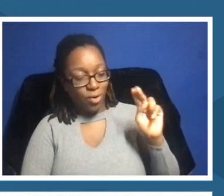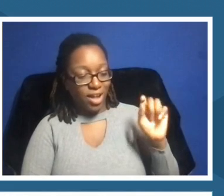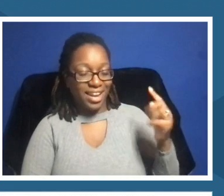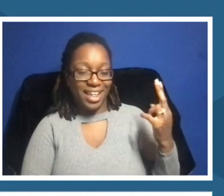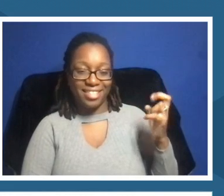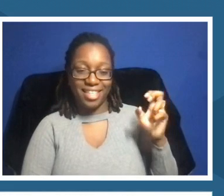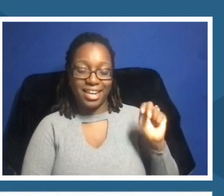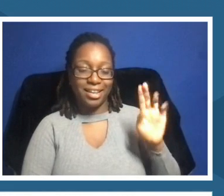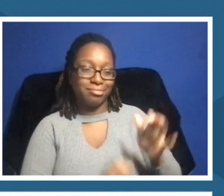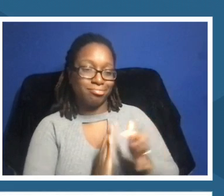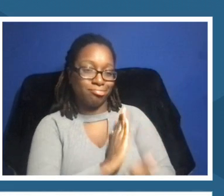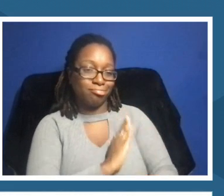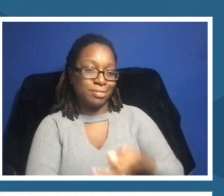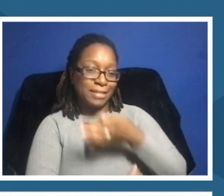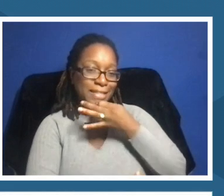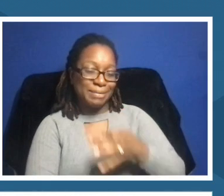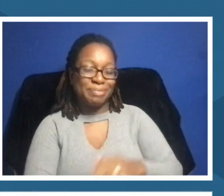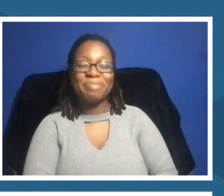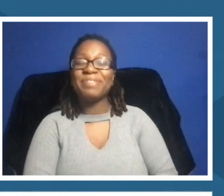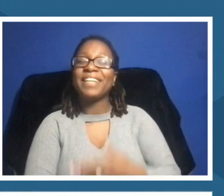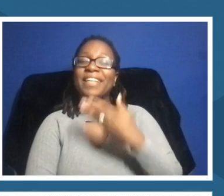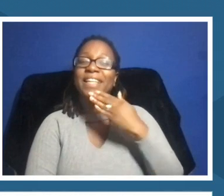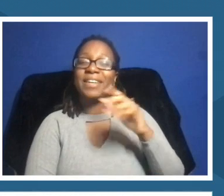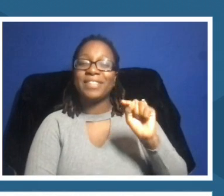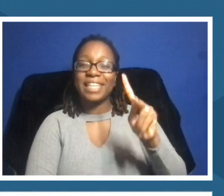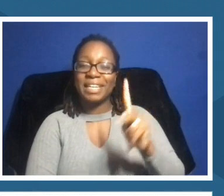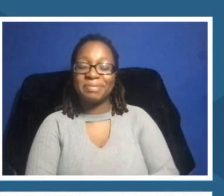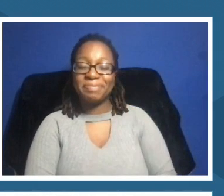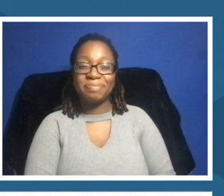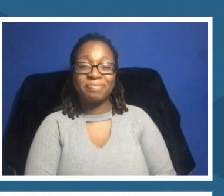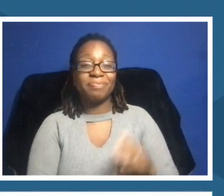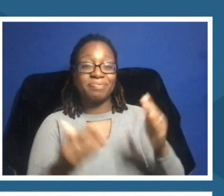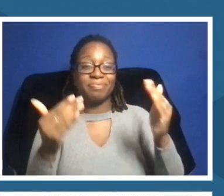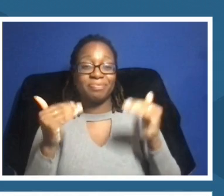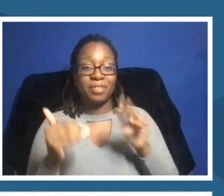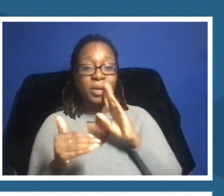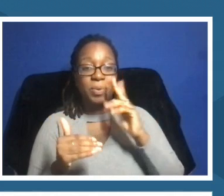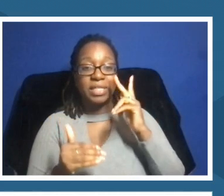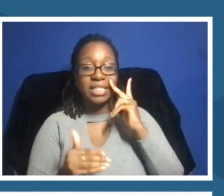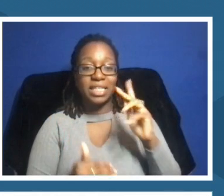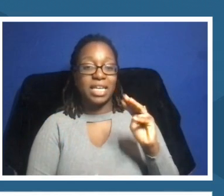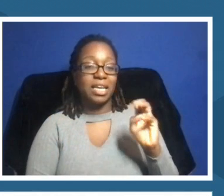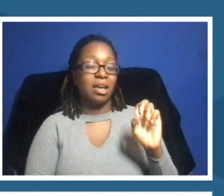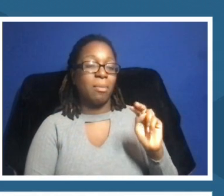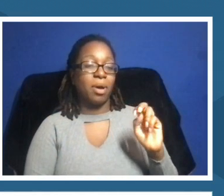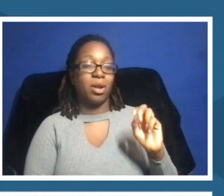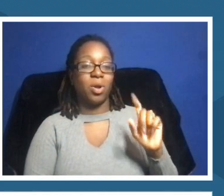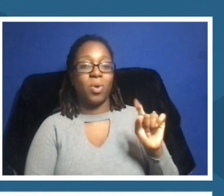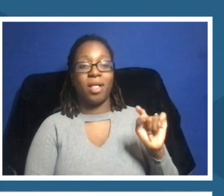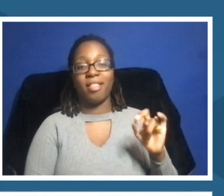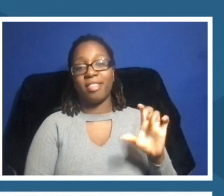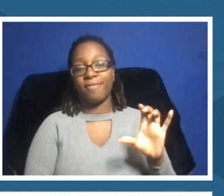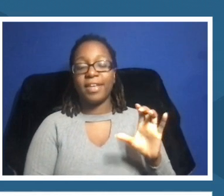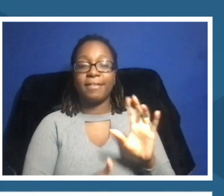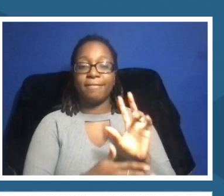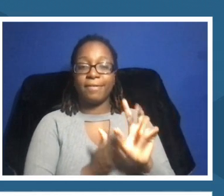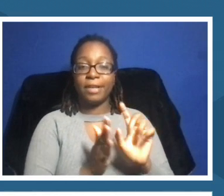if we go to the next slide you'll see that in addition to the model minority myth video and the bamboo ceiling video